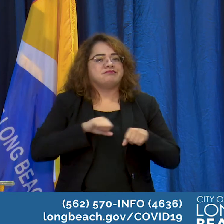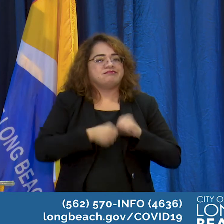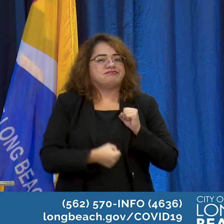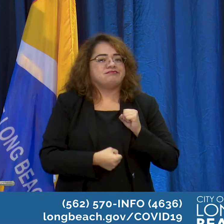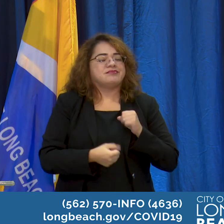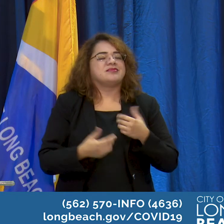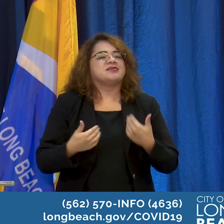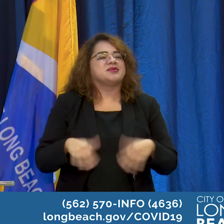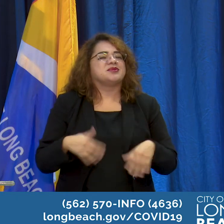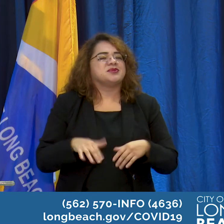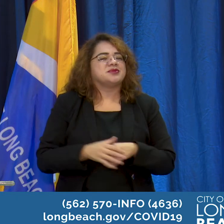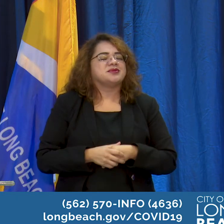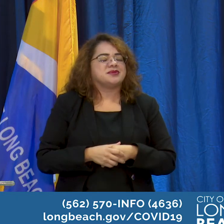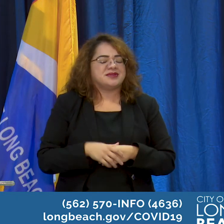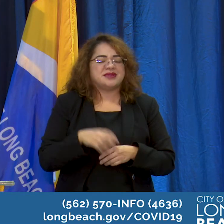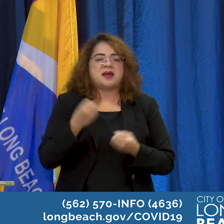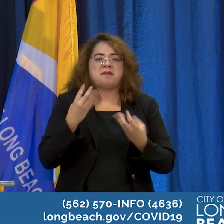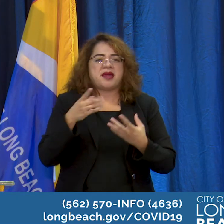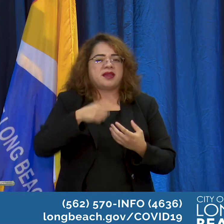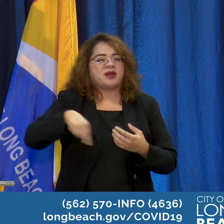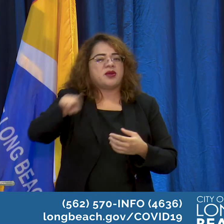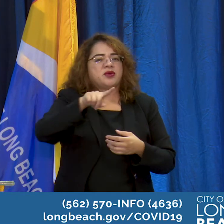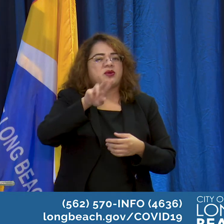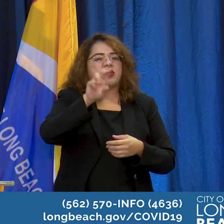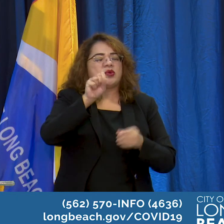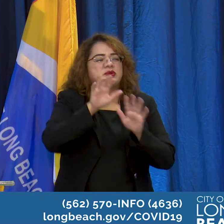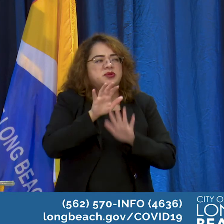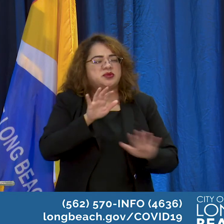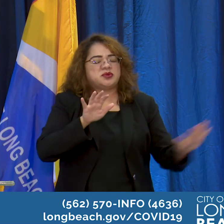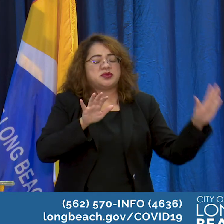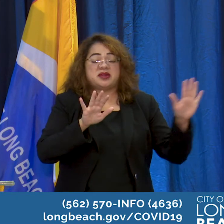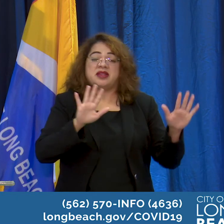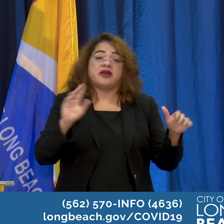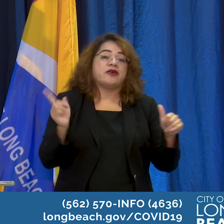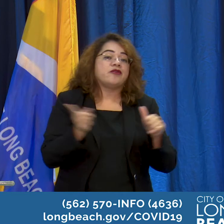the country that are, will be experiencing their, their first Thanksgiving or their first Christmas